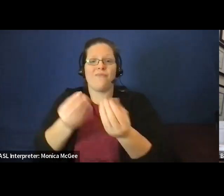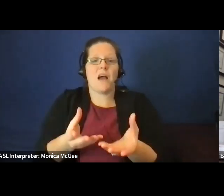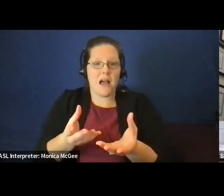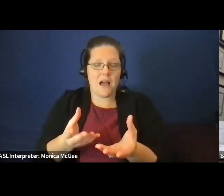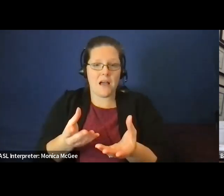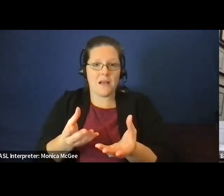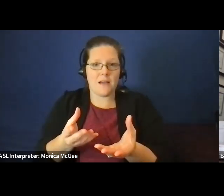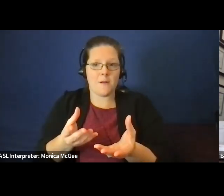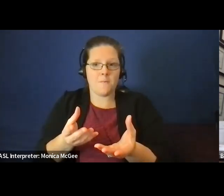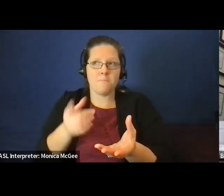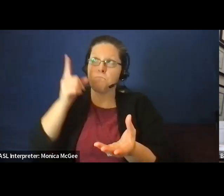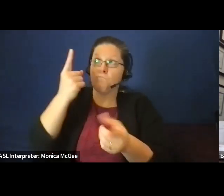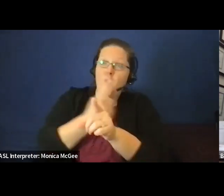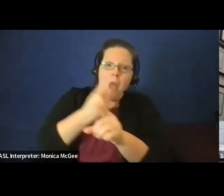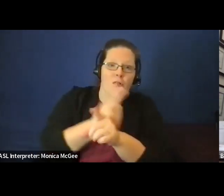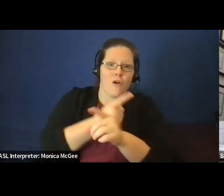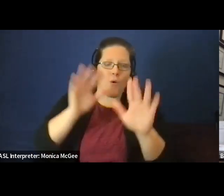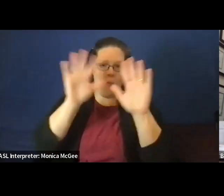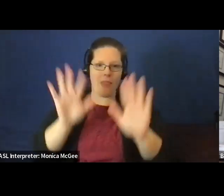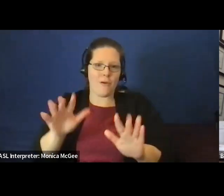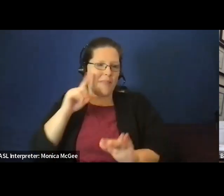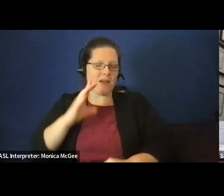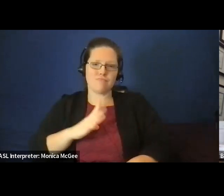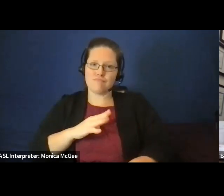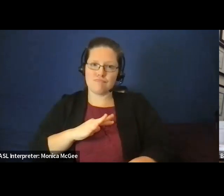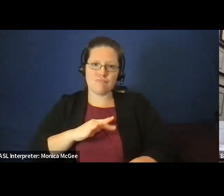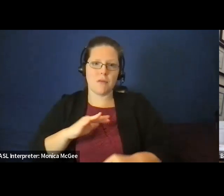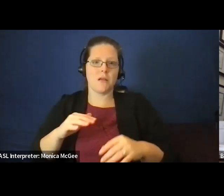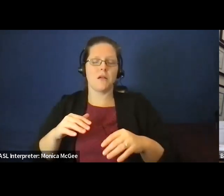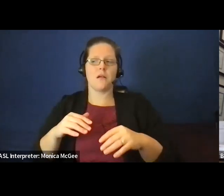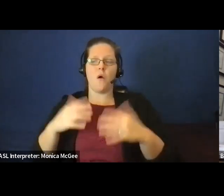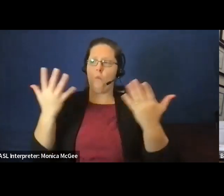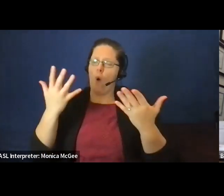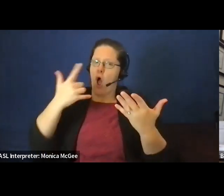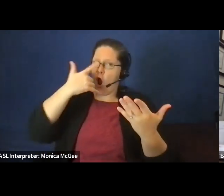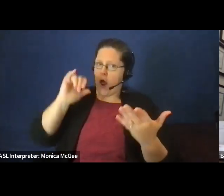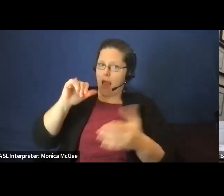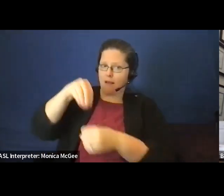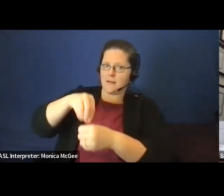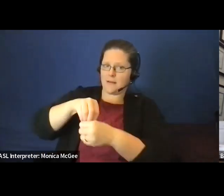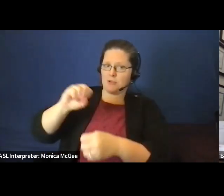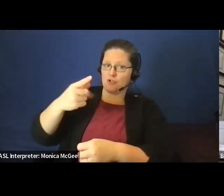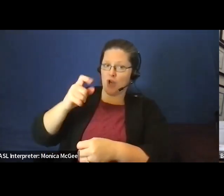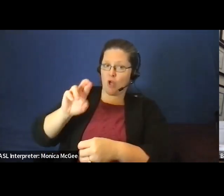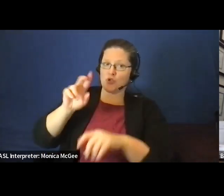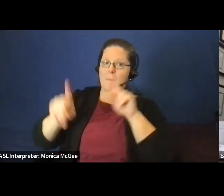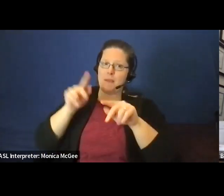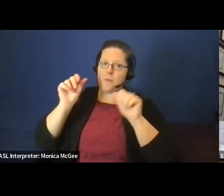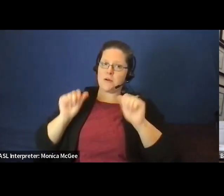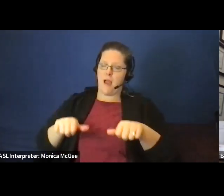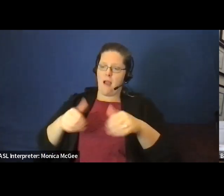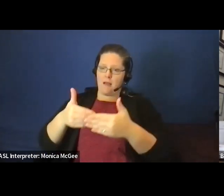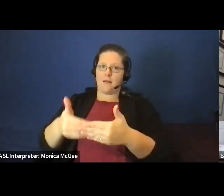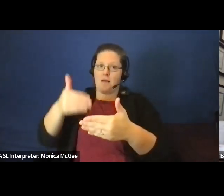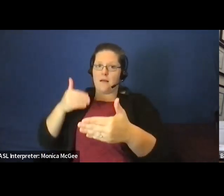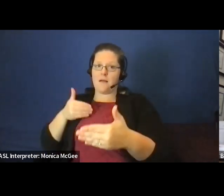really what you can bring. That